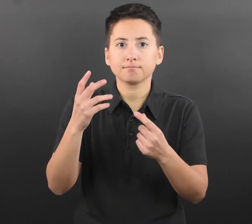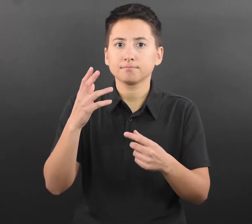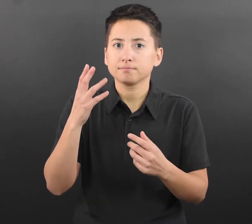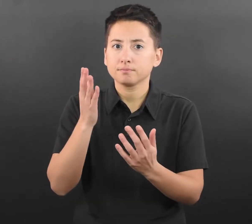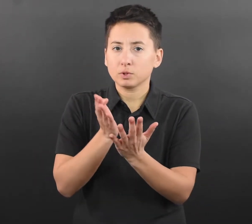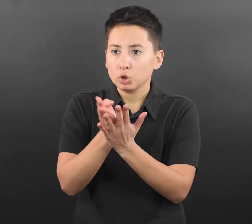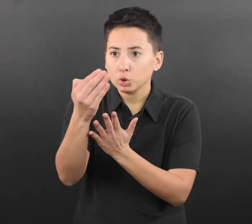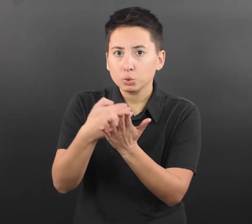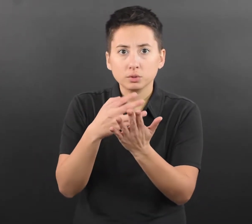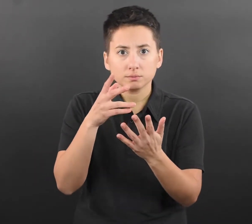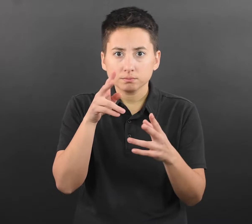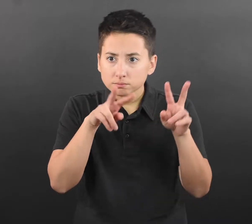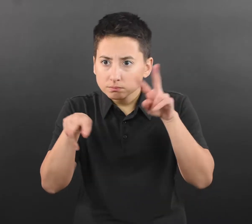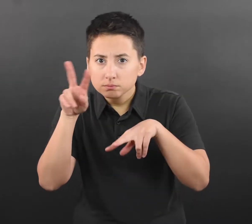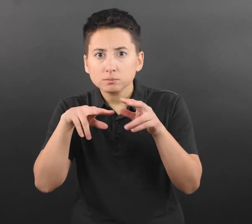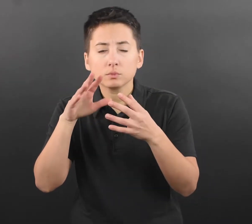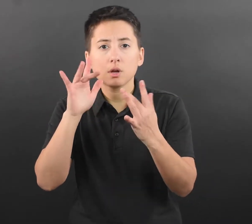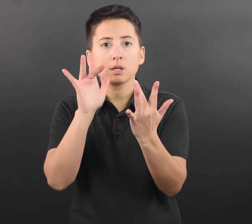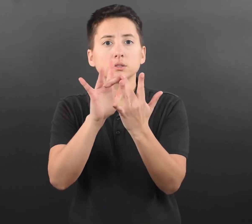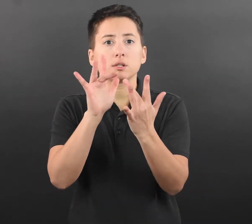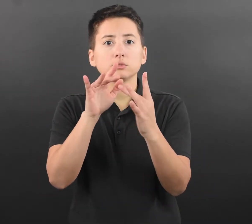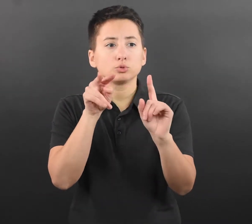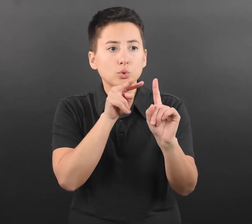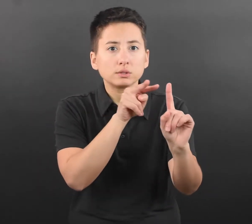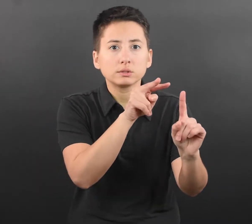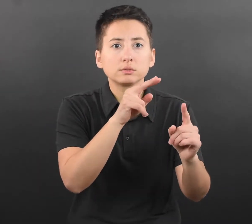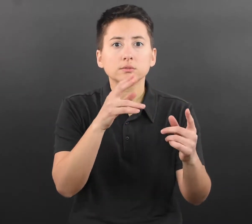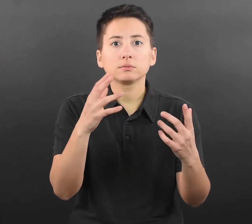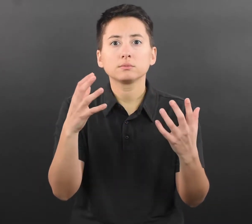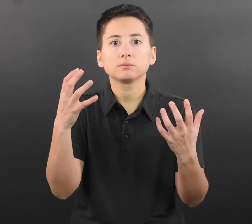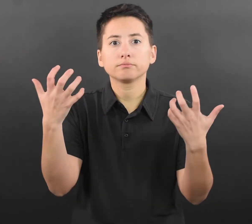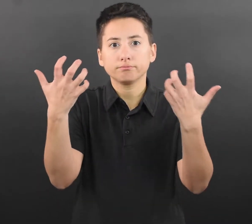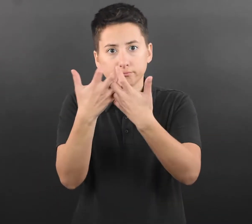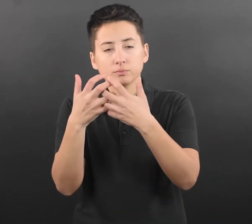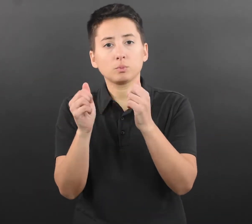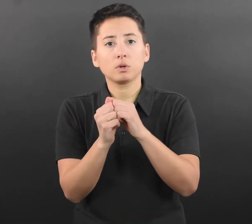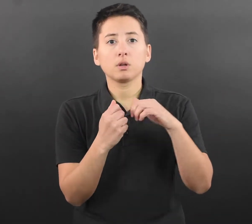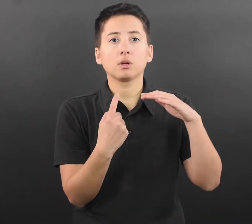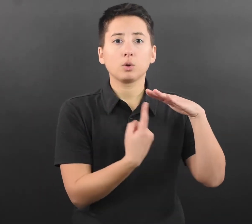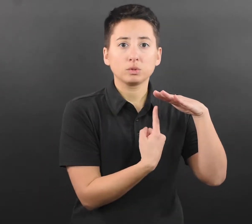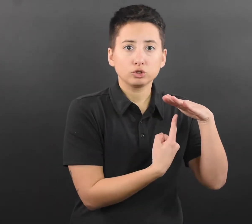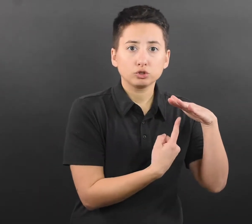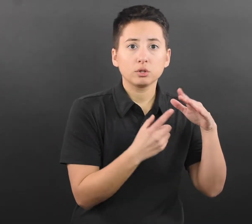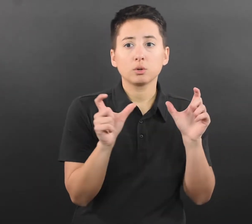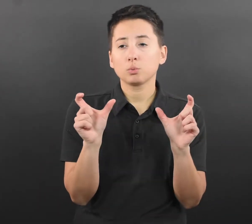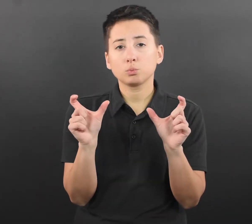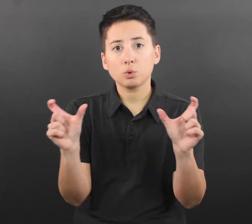combination with isolation and quarantine, make or maintain ventilation improvements,